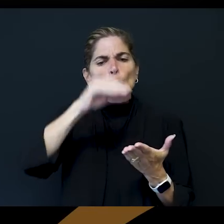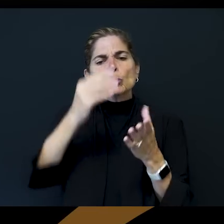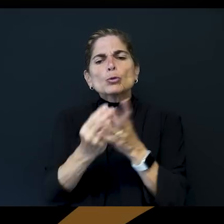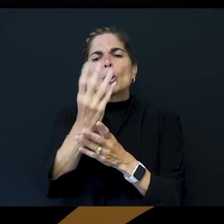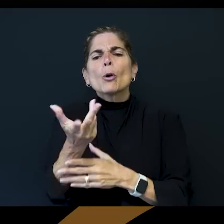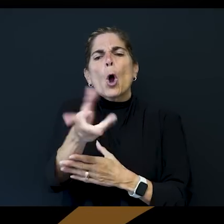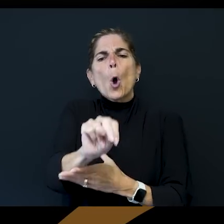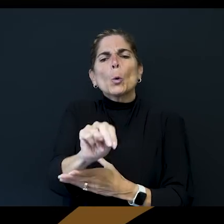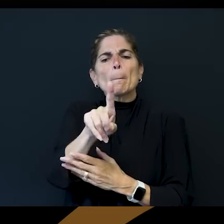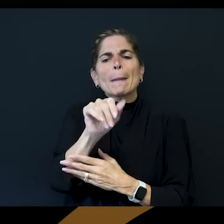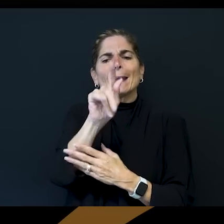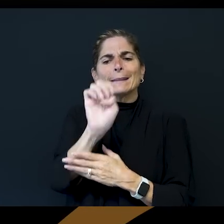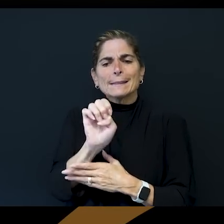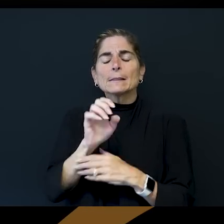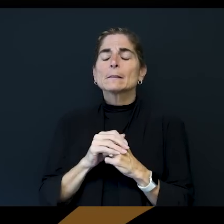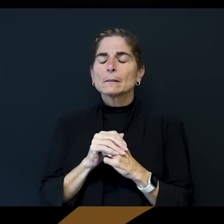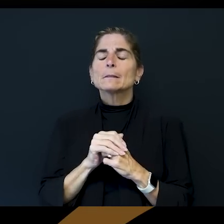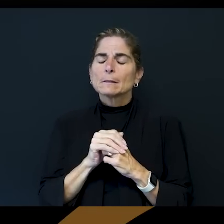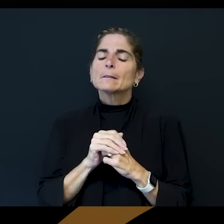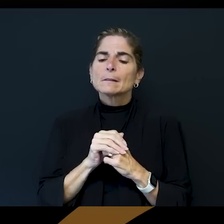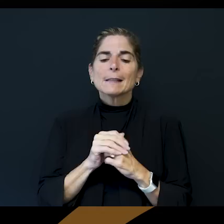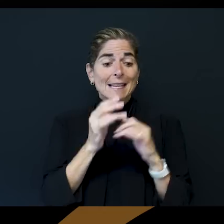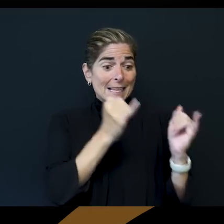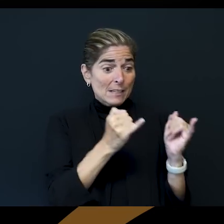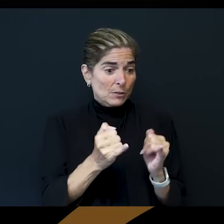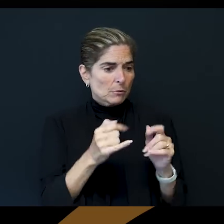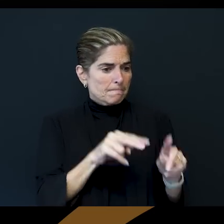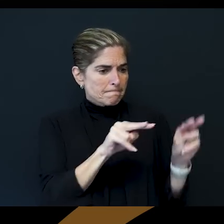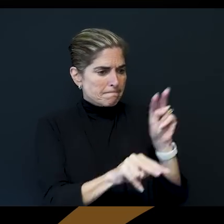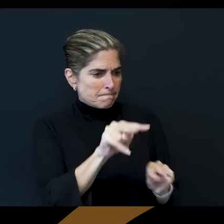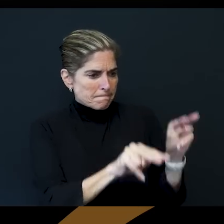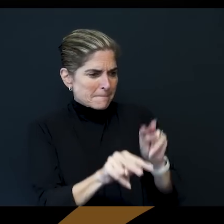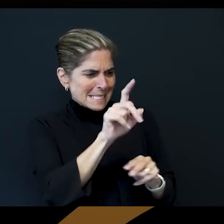Taking that individual student and looking at all of their different needs and making sure that we create